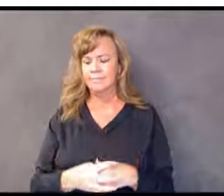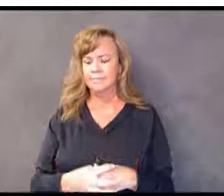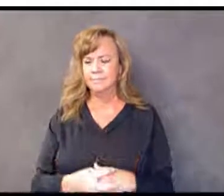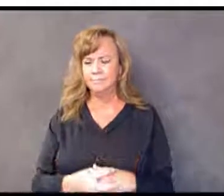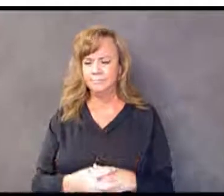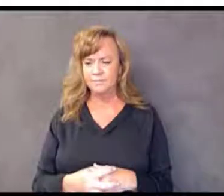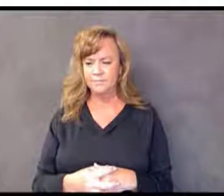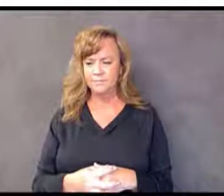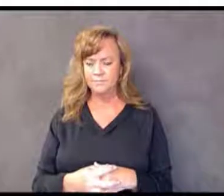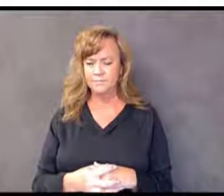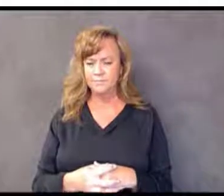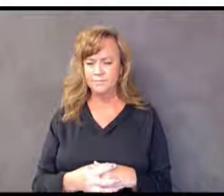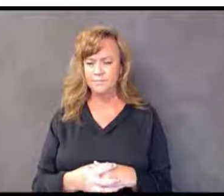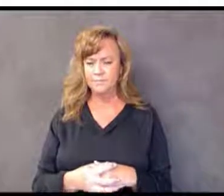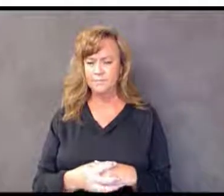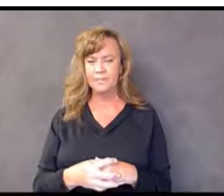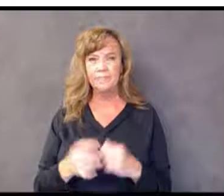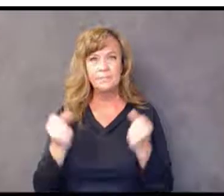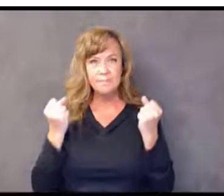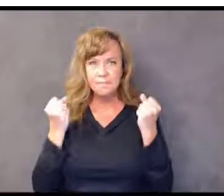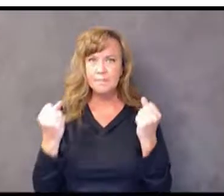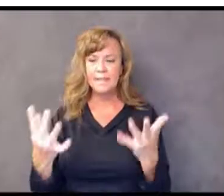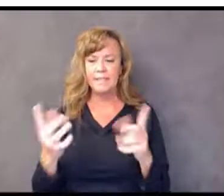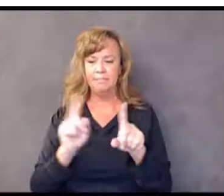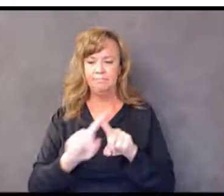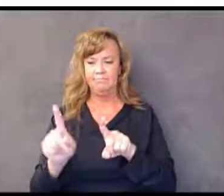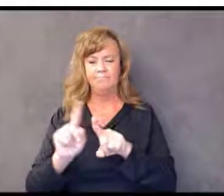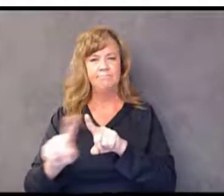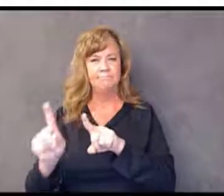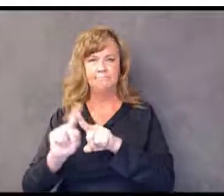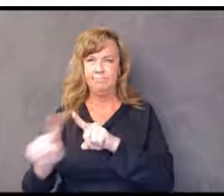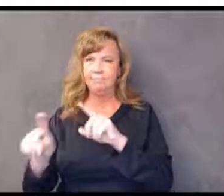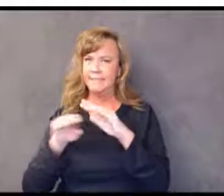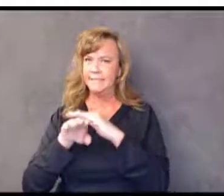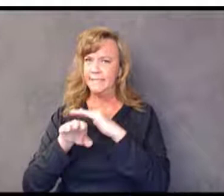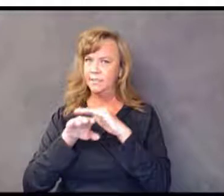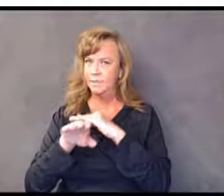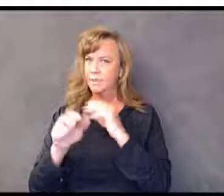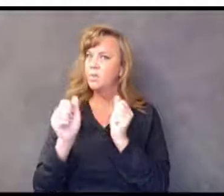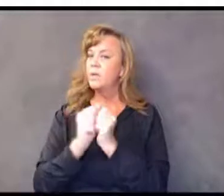There are several accessibility features available for students with an identified need, including